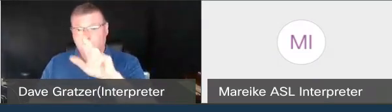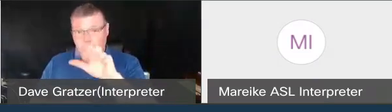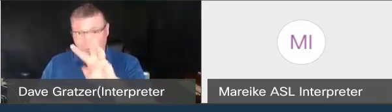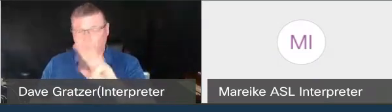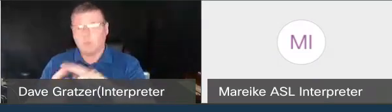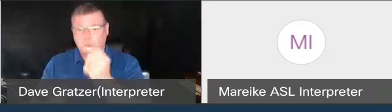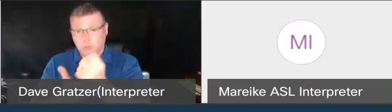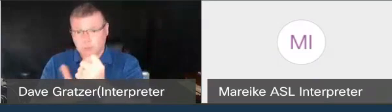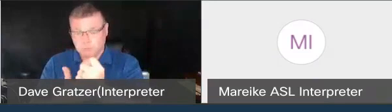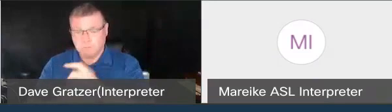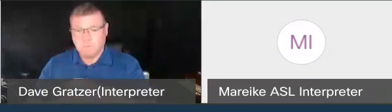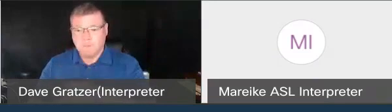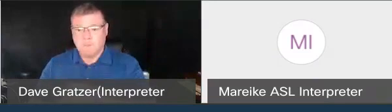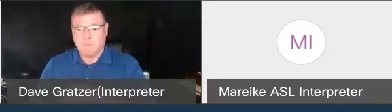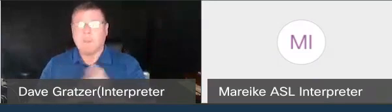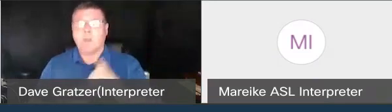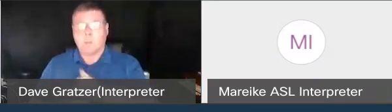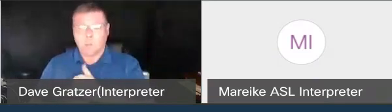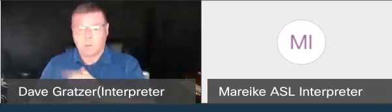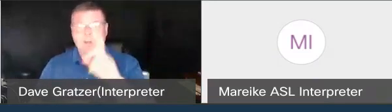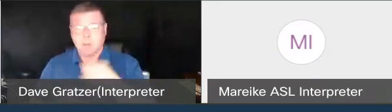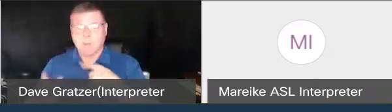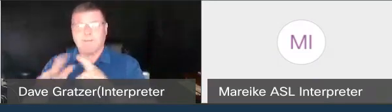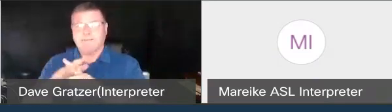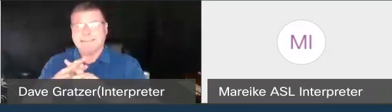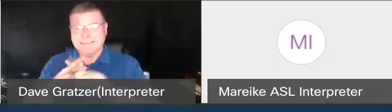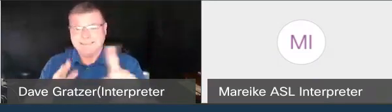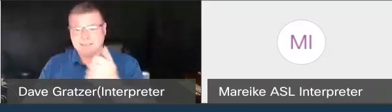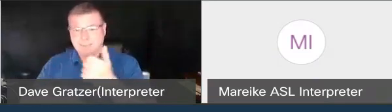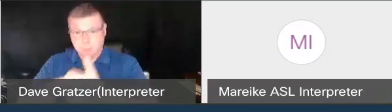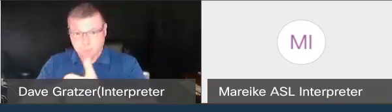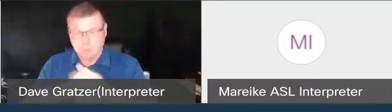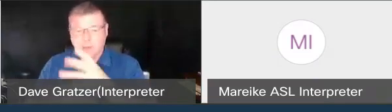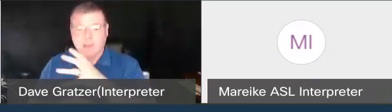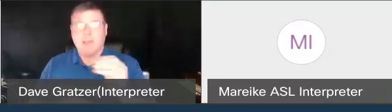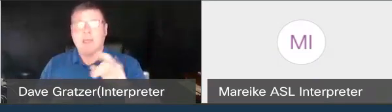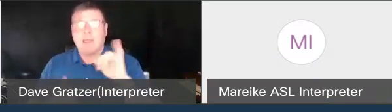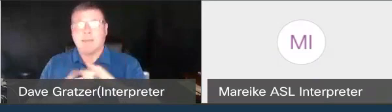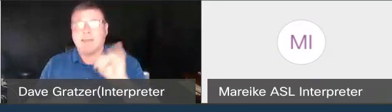And so, we do have a misdemeanor escape charge and we also have revocation warrants can be issued if someone doesn't follow through,